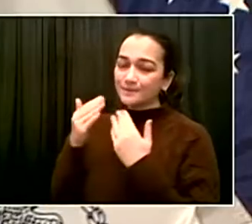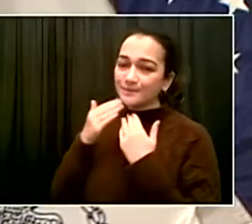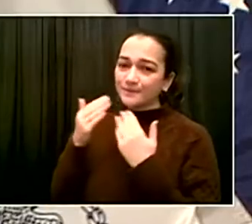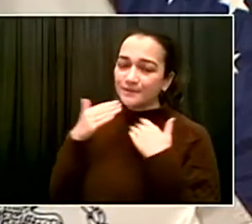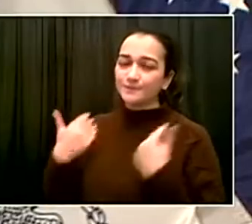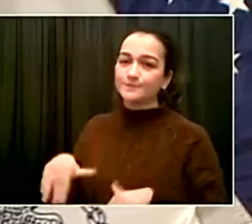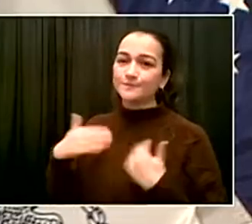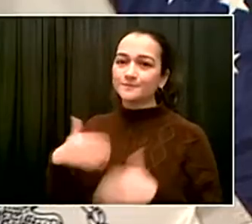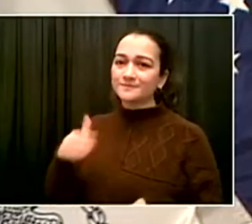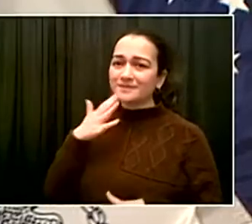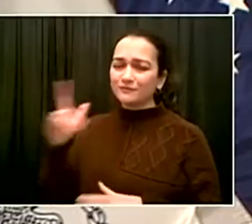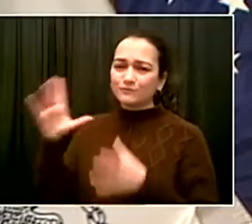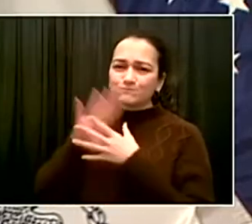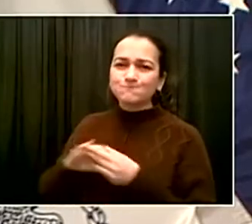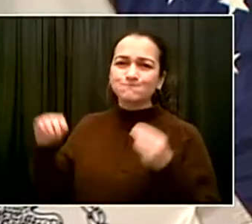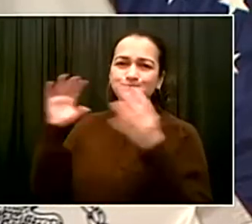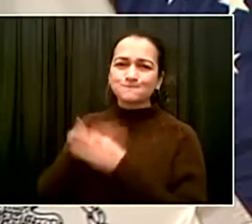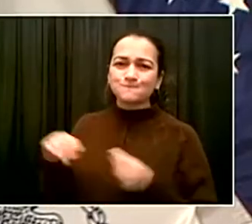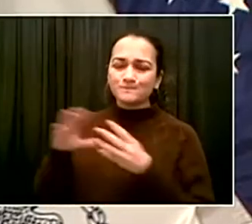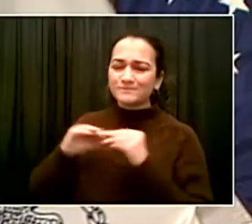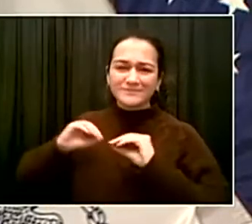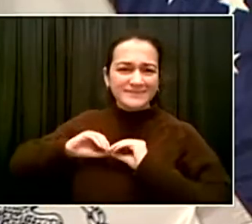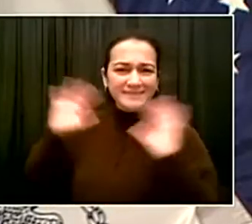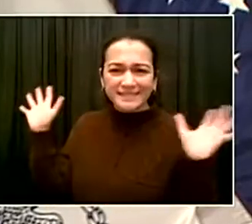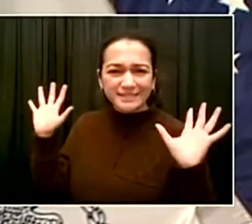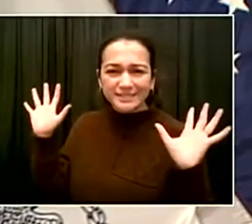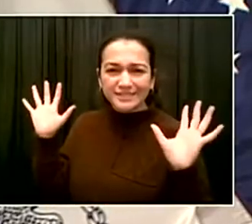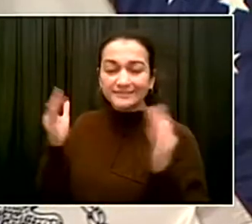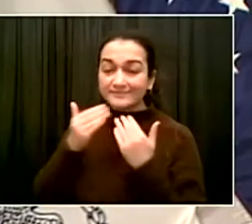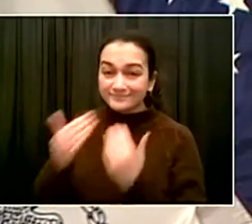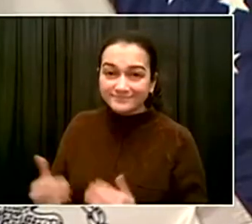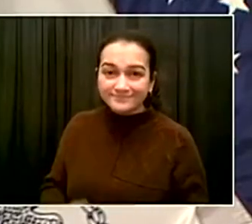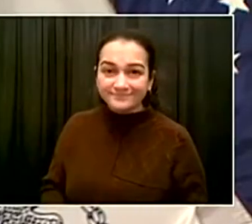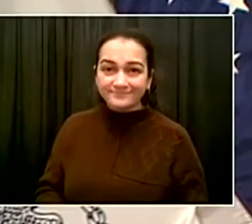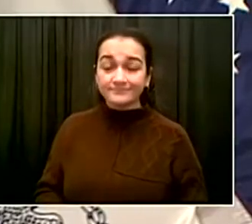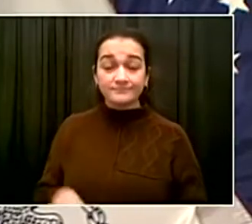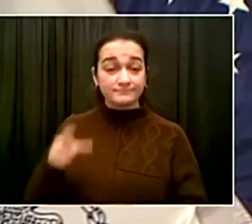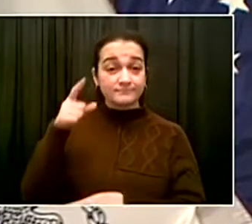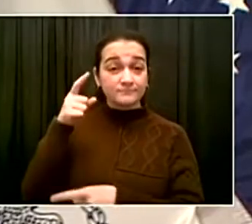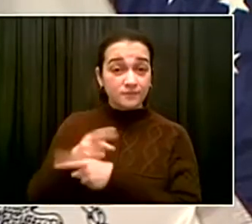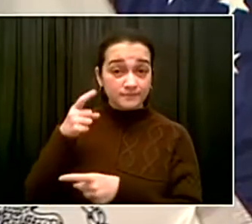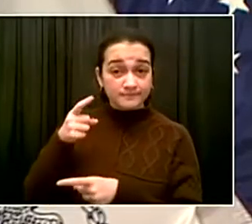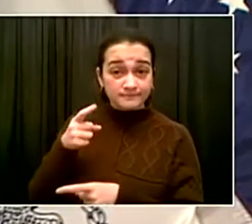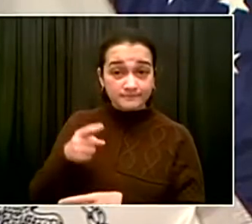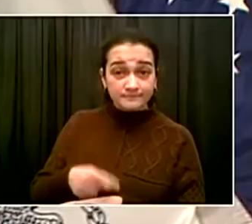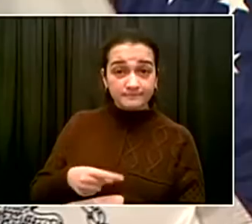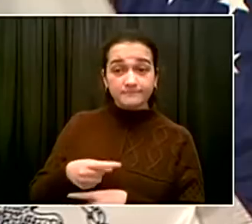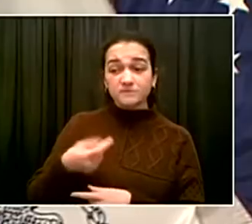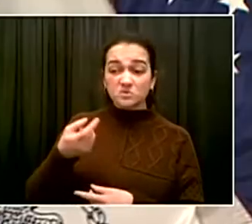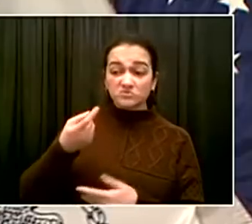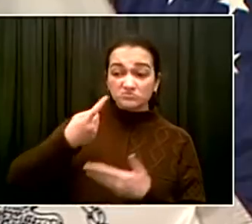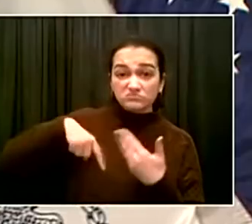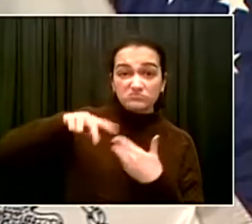OUR TOOLS. I AM ASKING EACH NEW YORKER TO DO SO AS WELL.